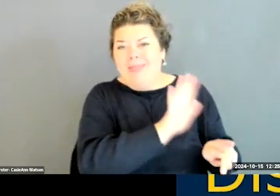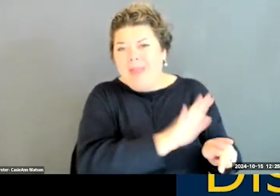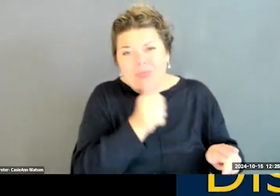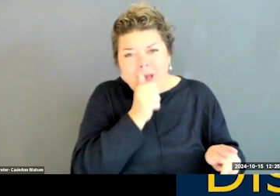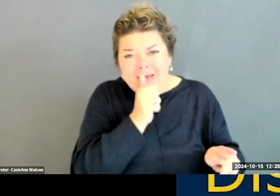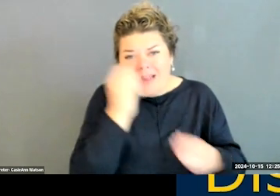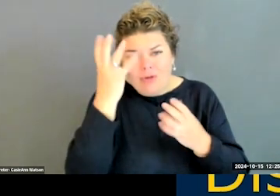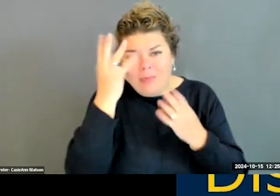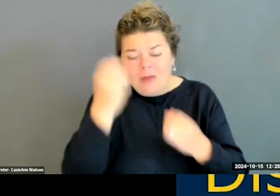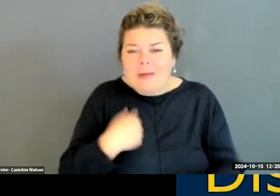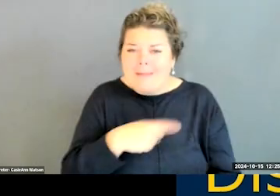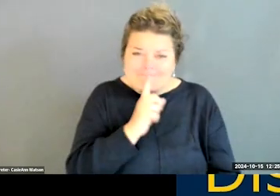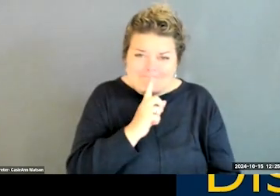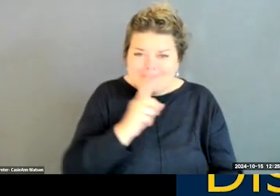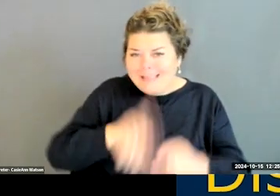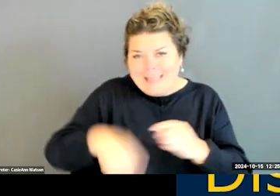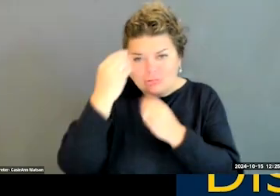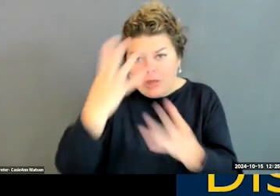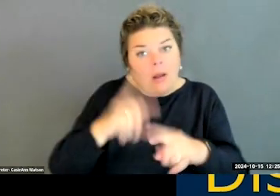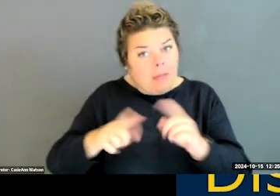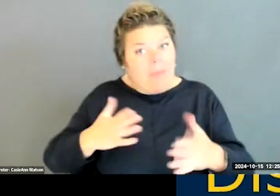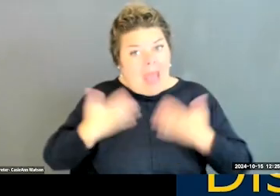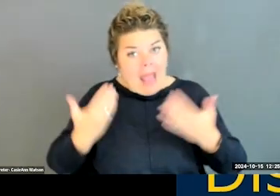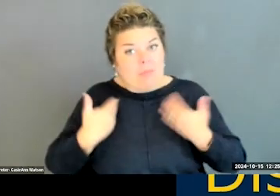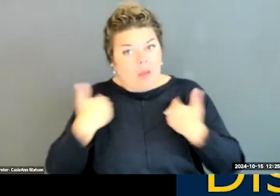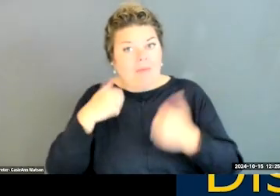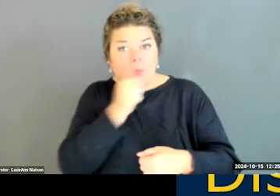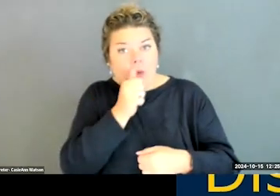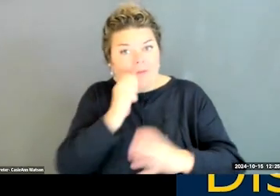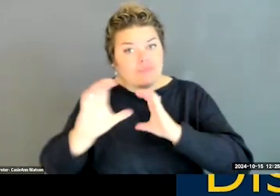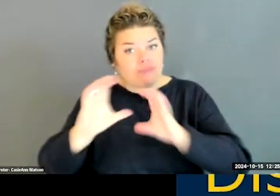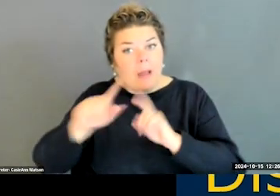"and I can't share it with you, "but I'm happy to have a private conversation "about your needs."